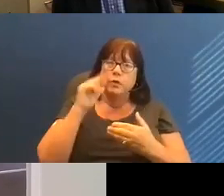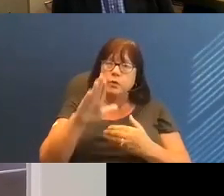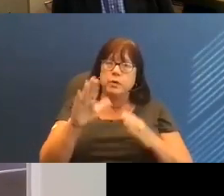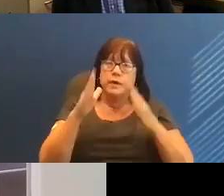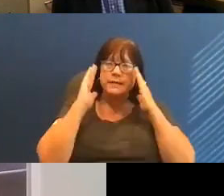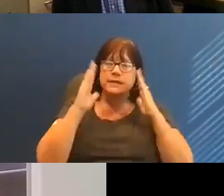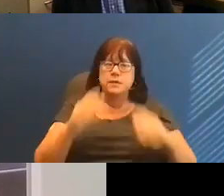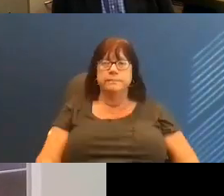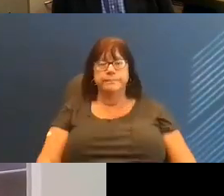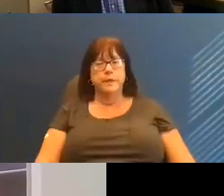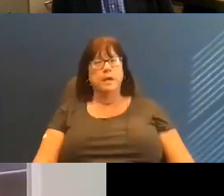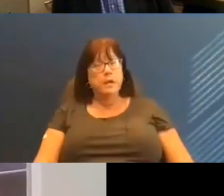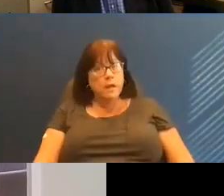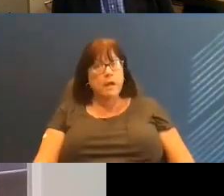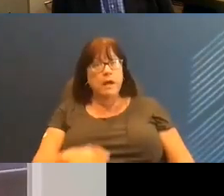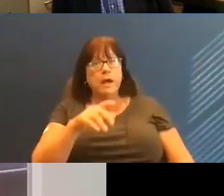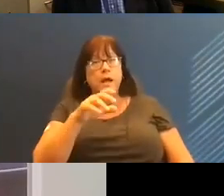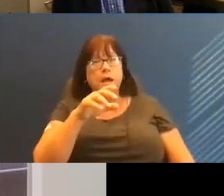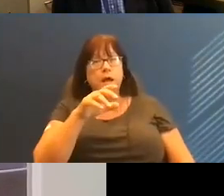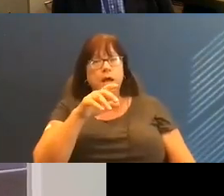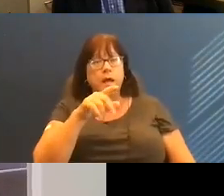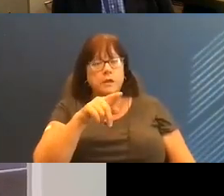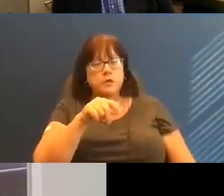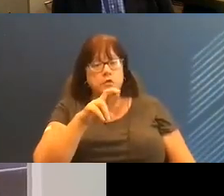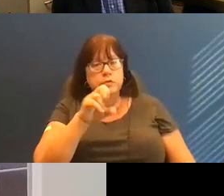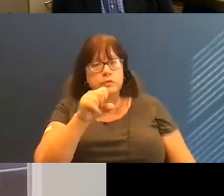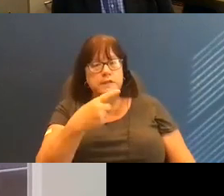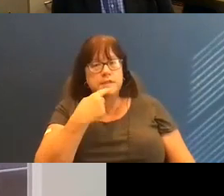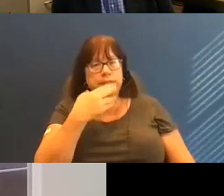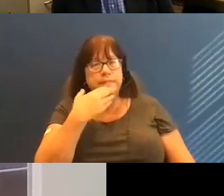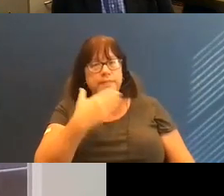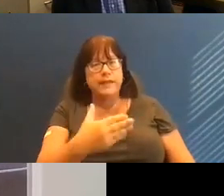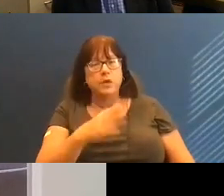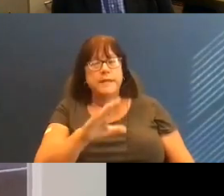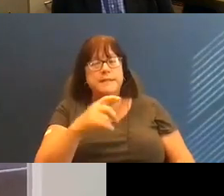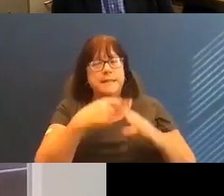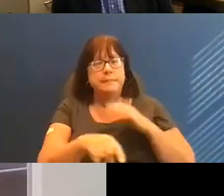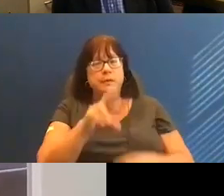Thank you Rick very much and Rick's email is rkdavis@towson.edu, so if you want to get in